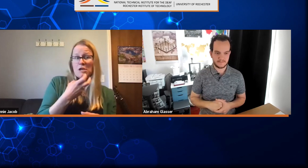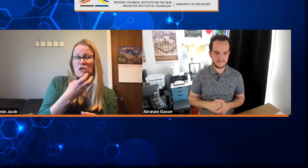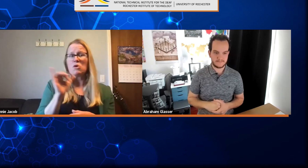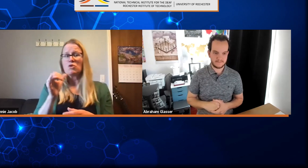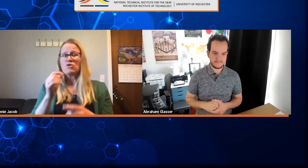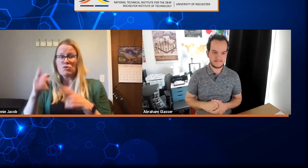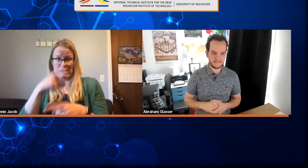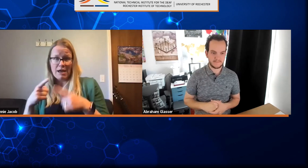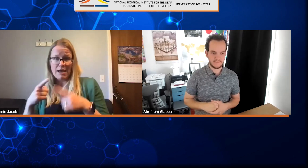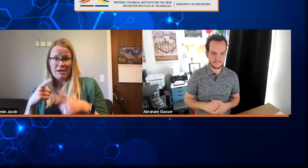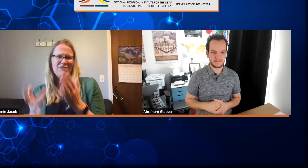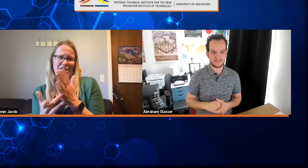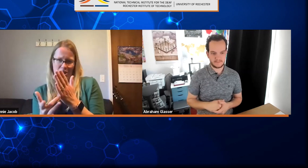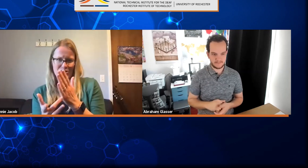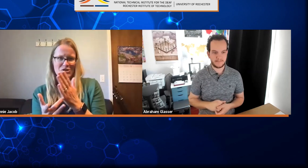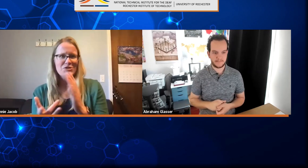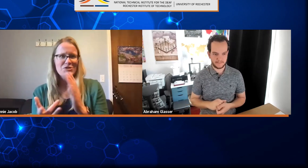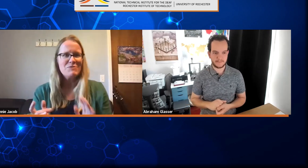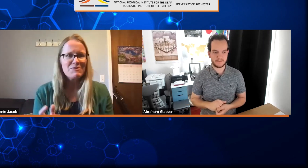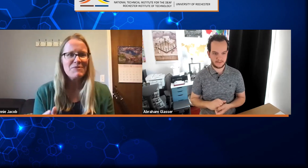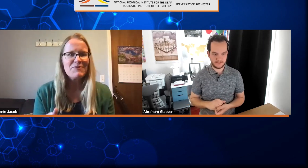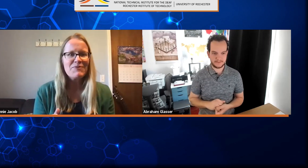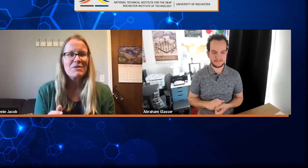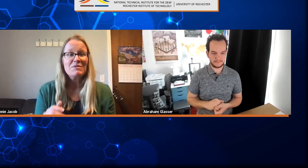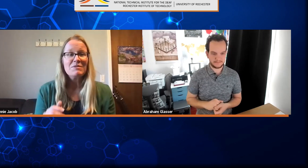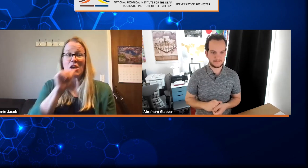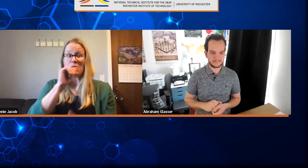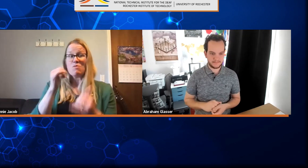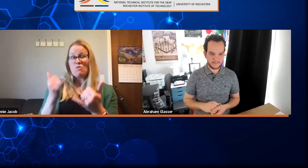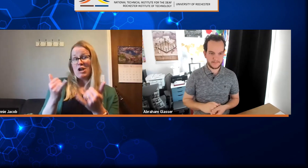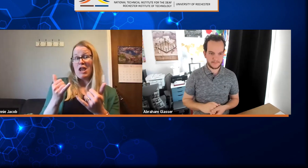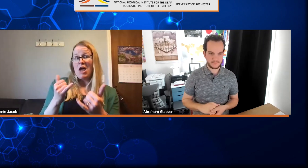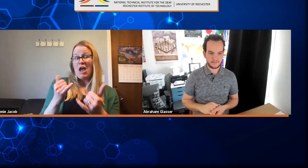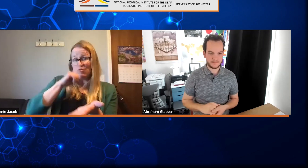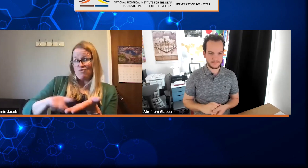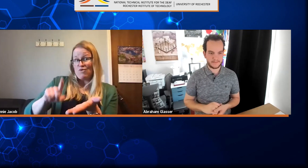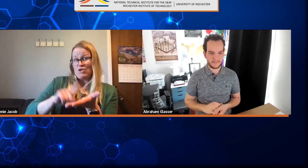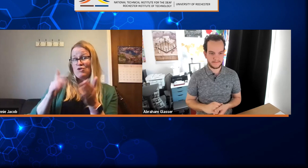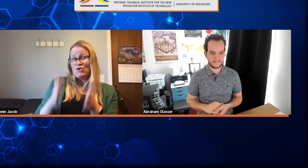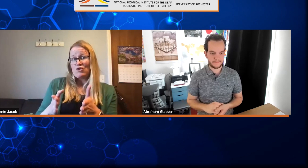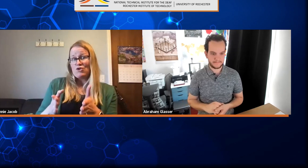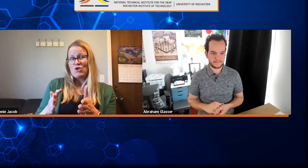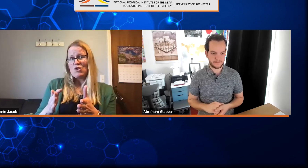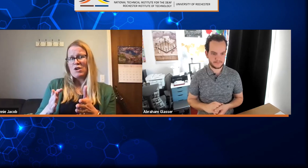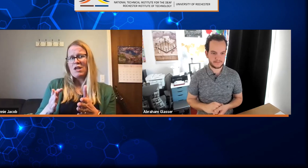including both speech and sign language technologies. And he is currently a researcher